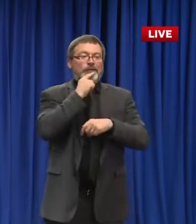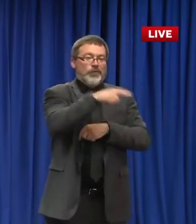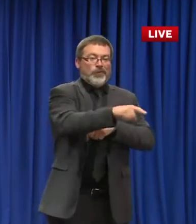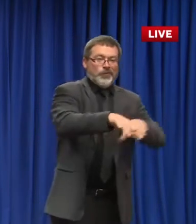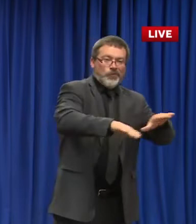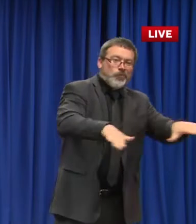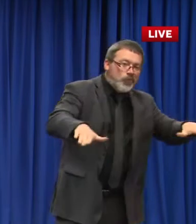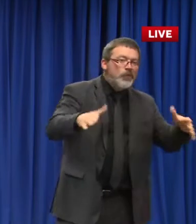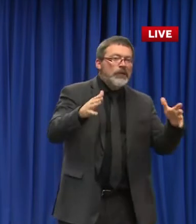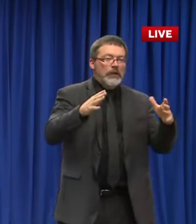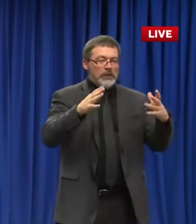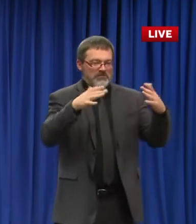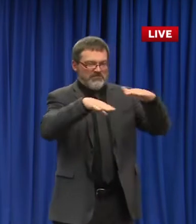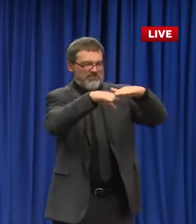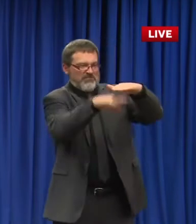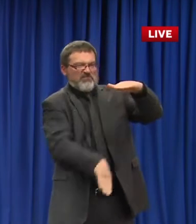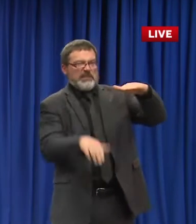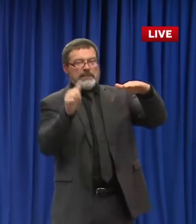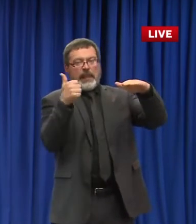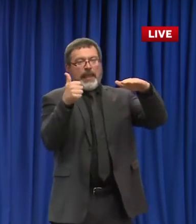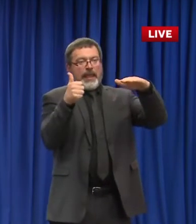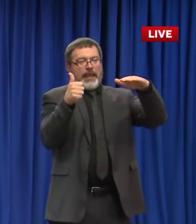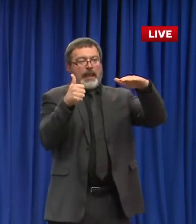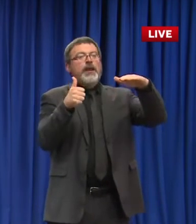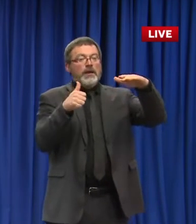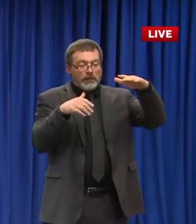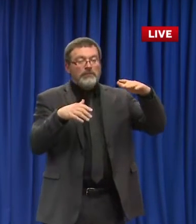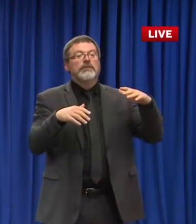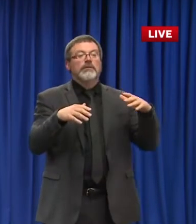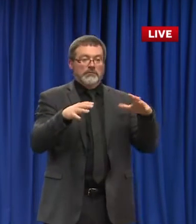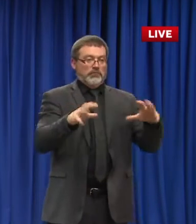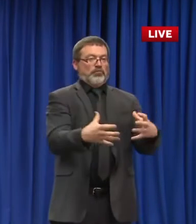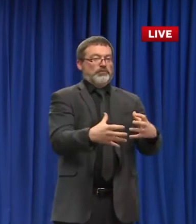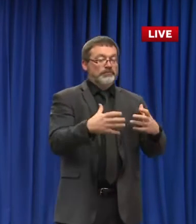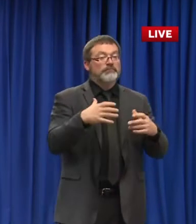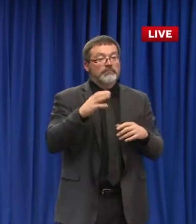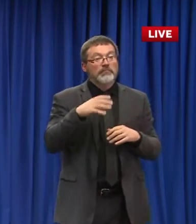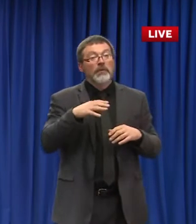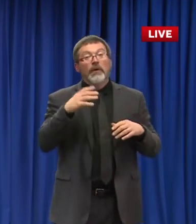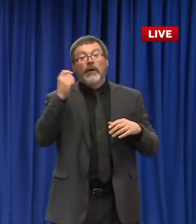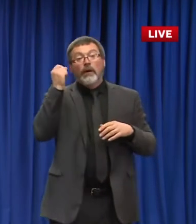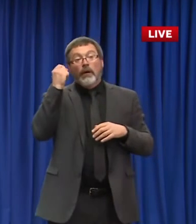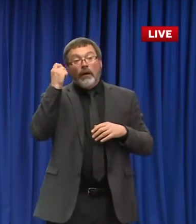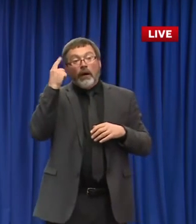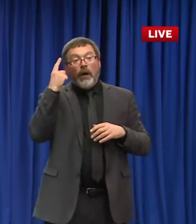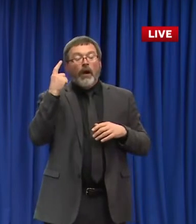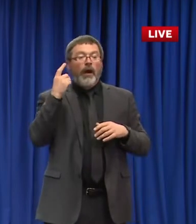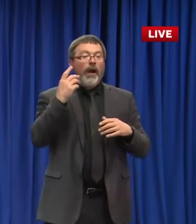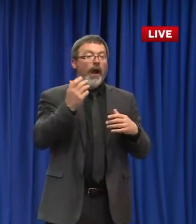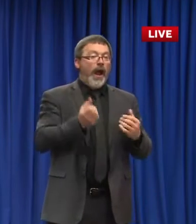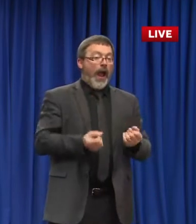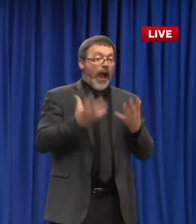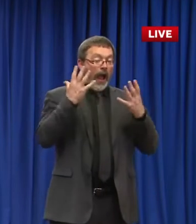IN GROUPS OF LESS THAN 10 BECAUSE WE KNOW THAT THAT’S SAFER BUT ALLOWING SOME FLEXIBILITY THERE IN TERMS OF HOW THOSE GROUPS ARE MANAGED OFFSETTING EATING TIMES AND